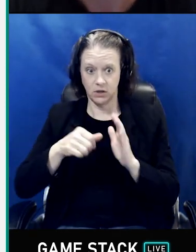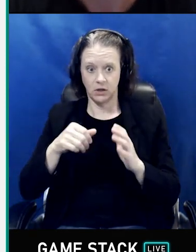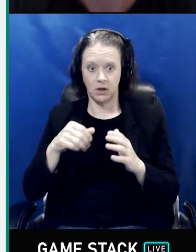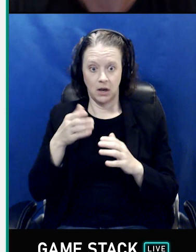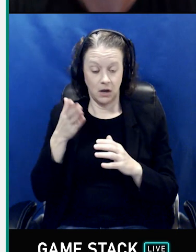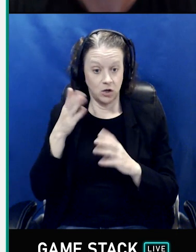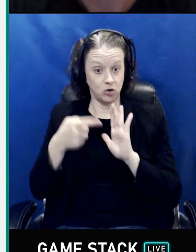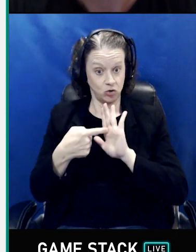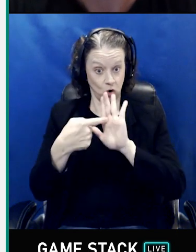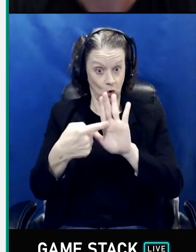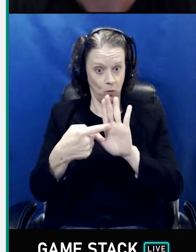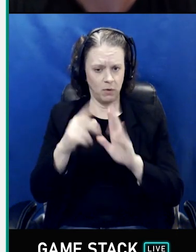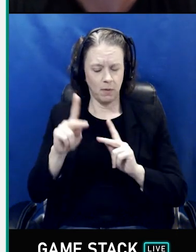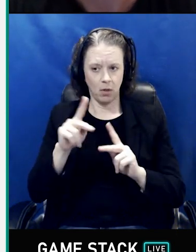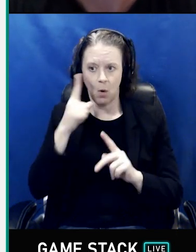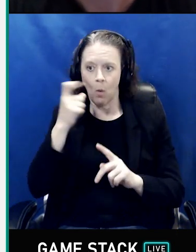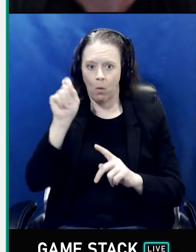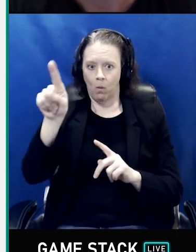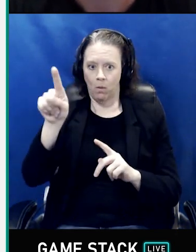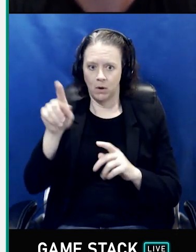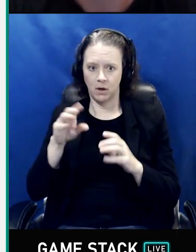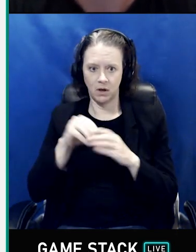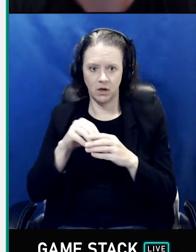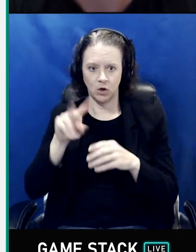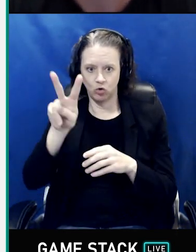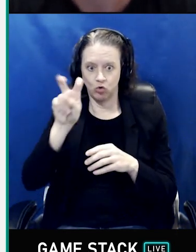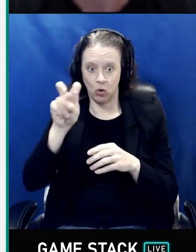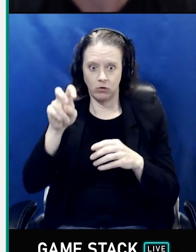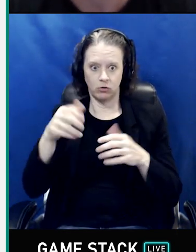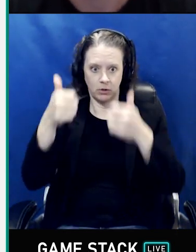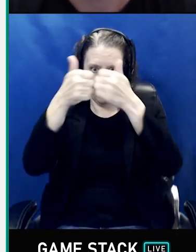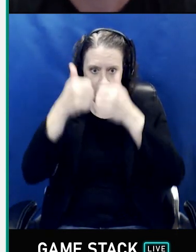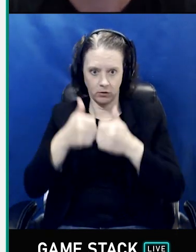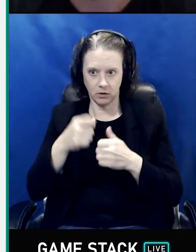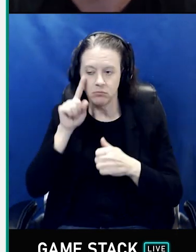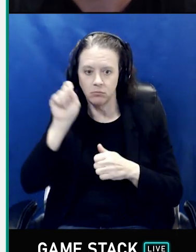Similarly, we are seeing engagement from users who have a history on console,